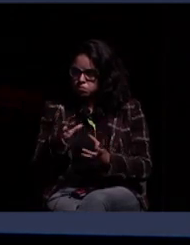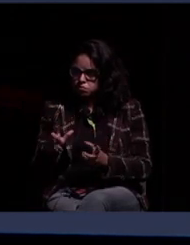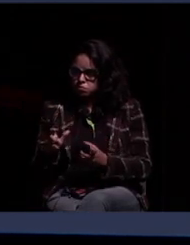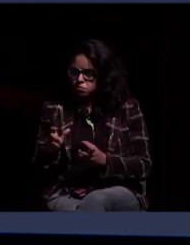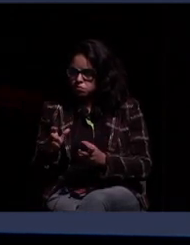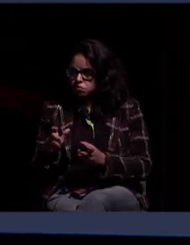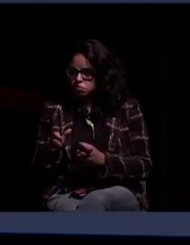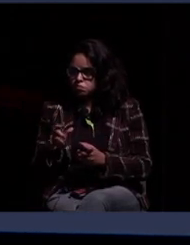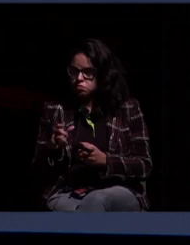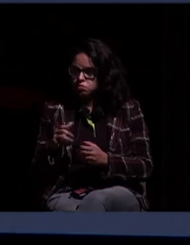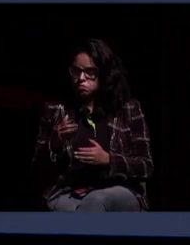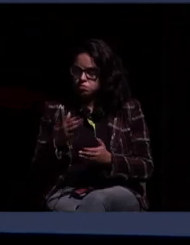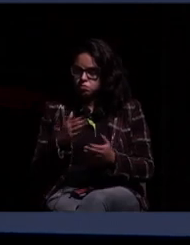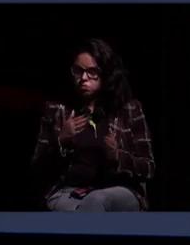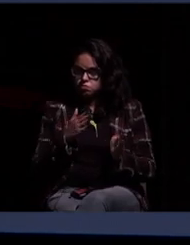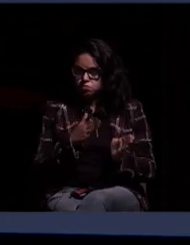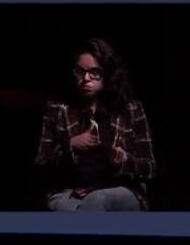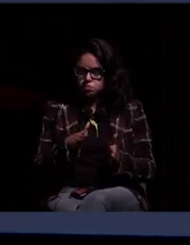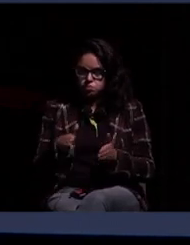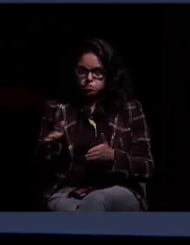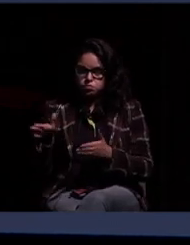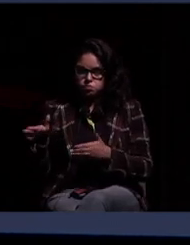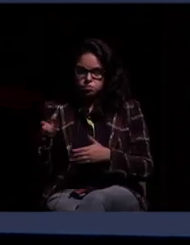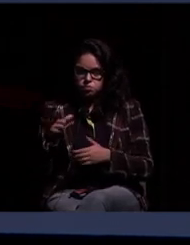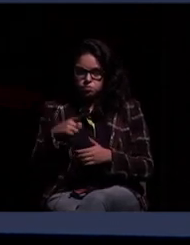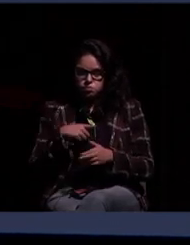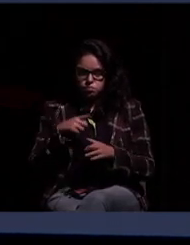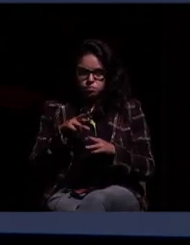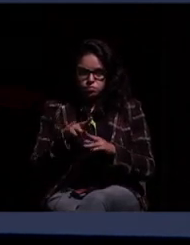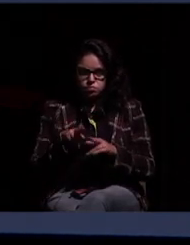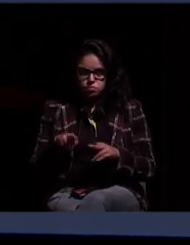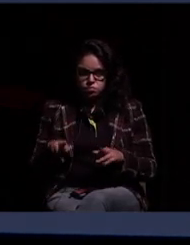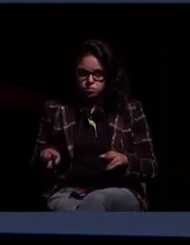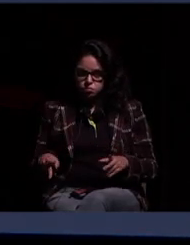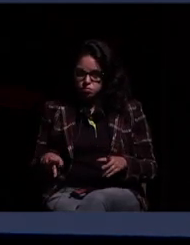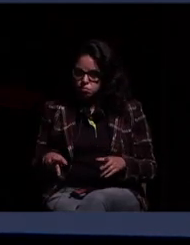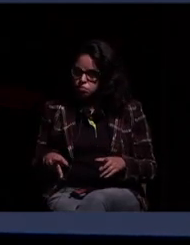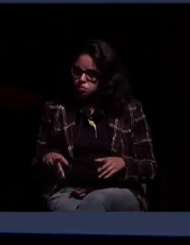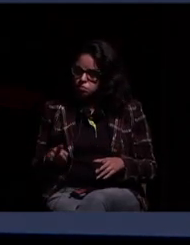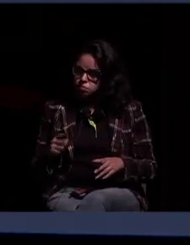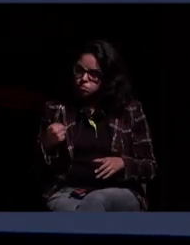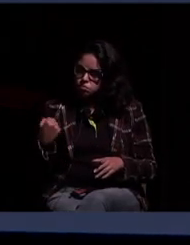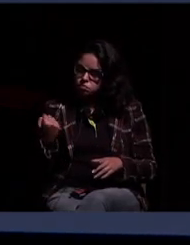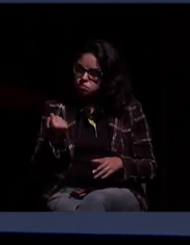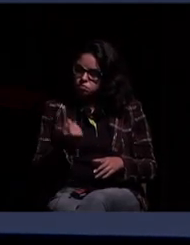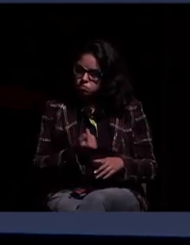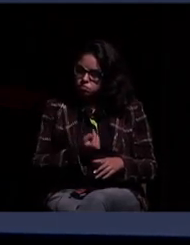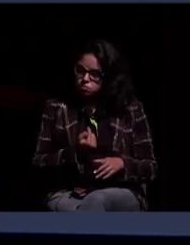several processes that put us in the condition of vulnerability